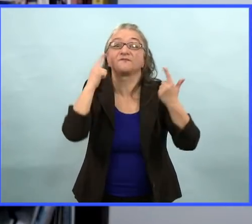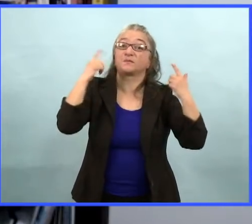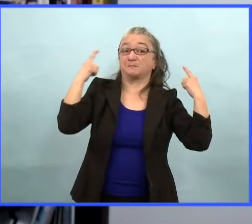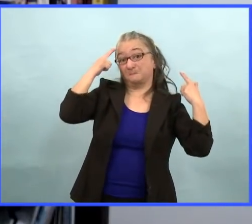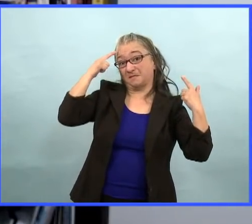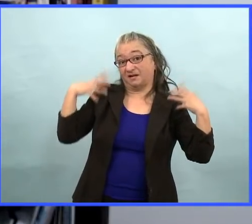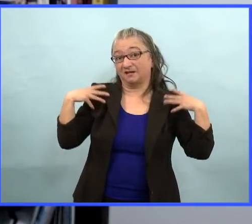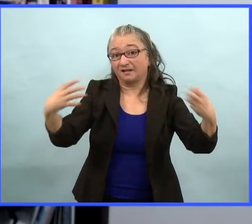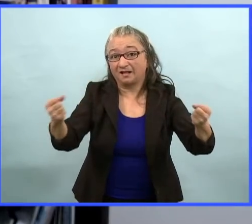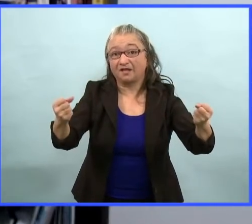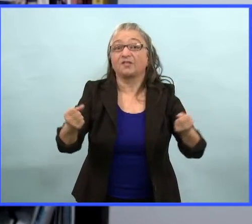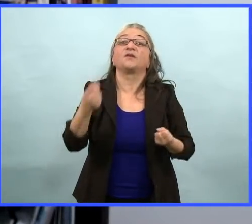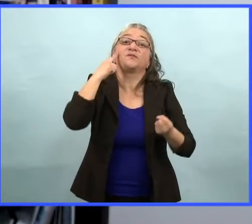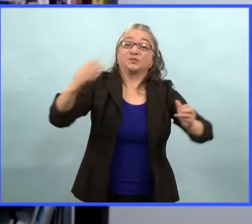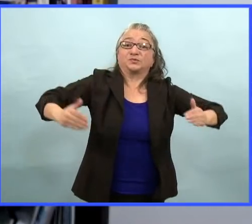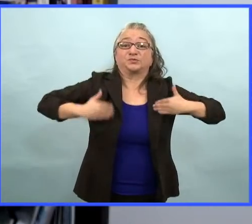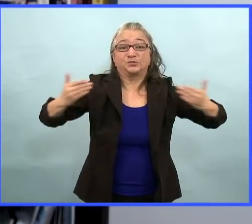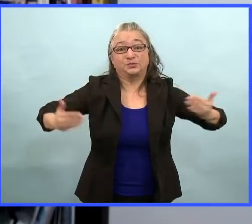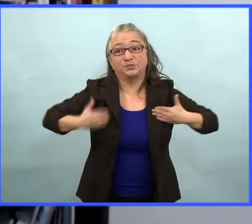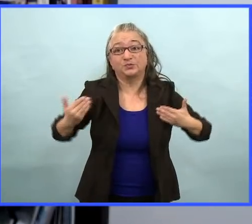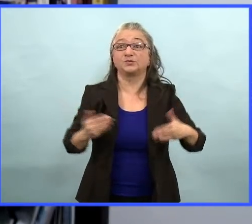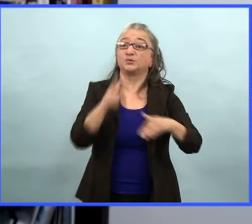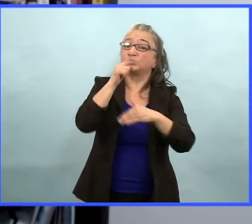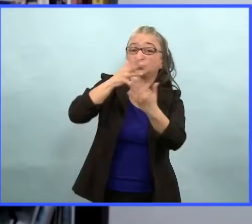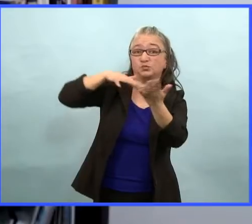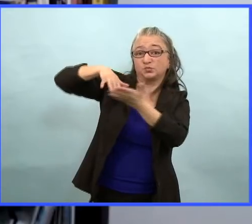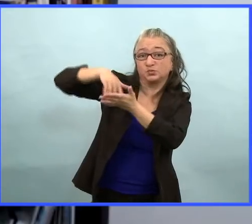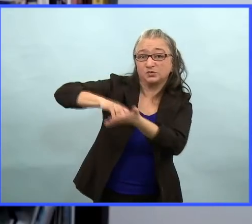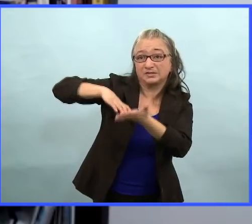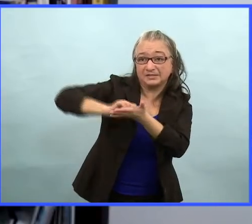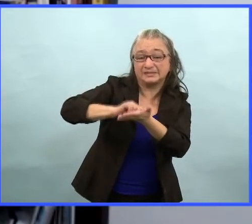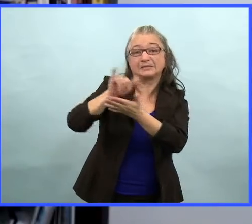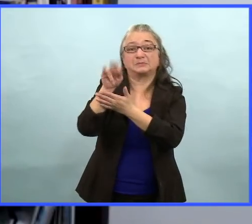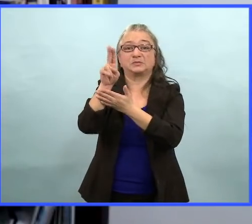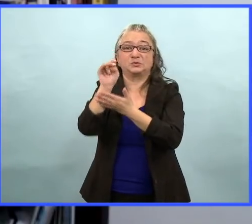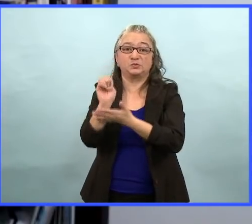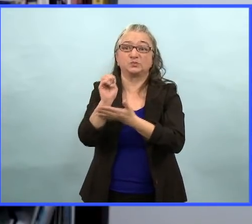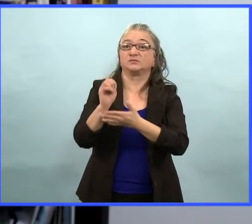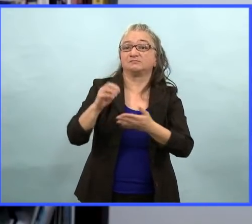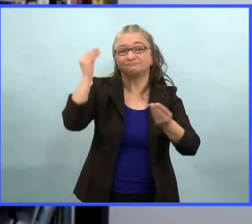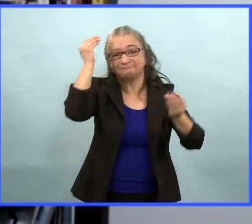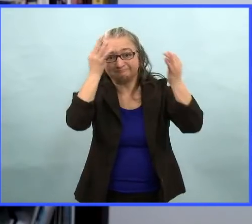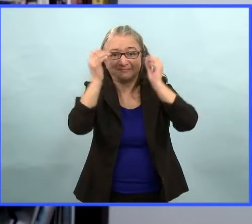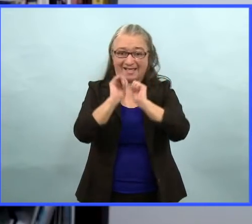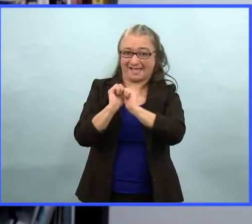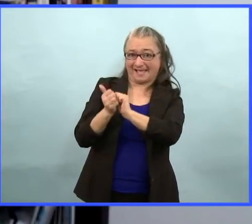the best decision possible for the province as a whole knowing that every decision is